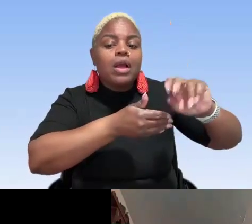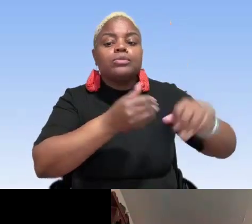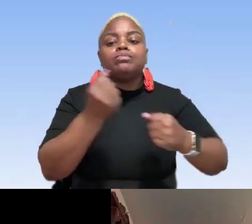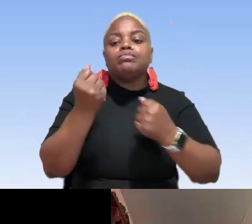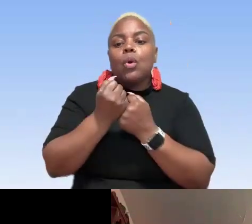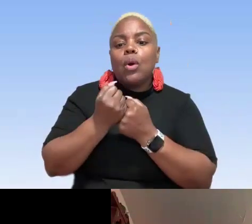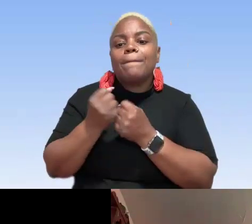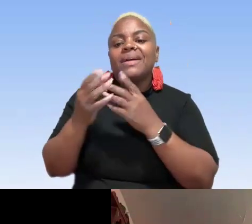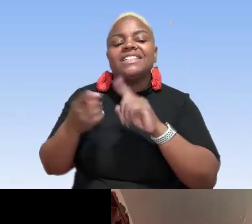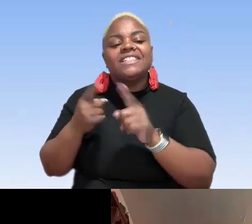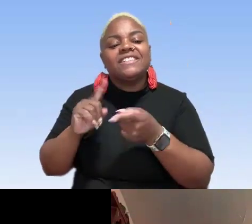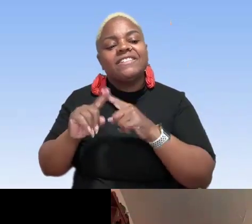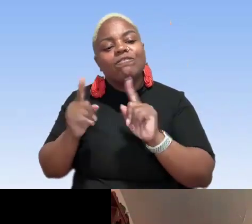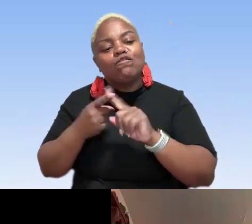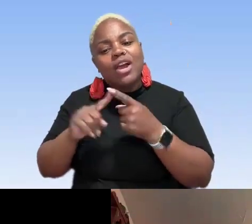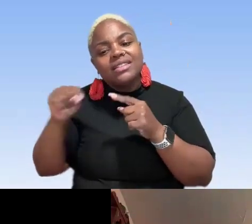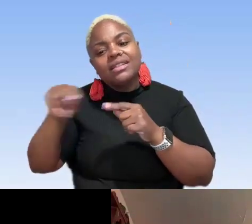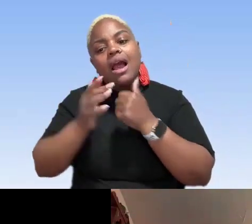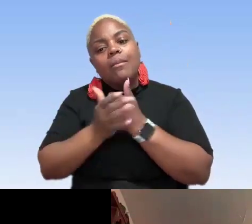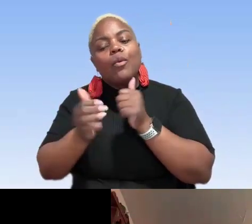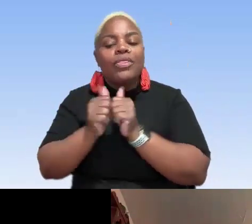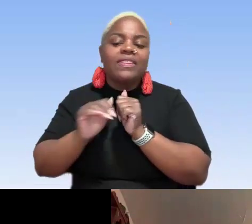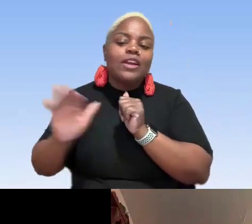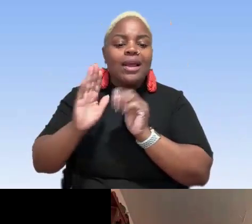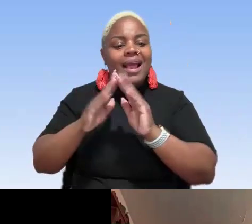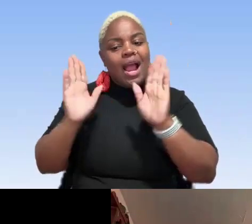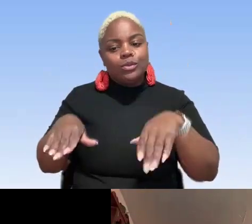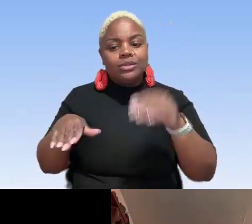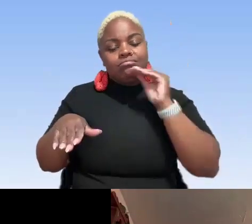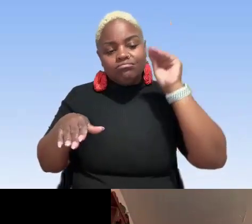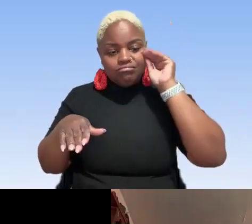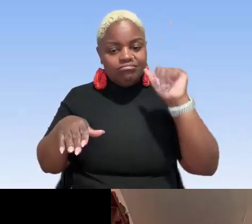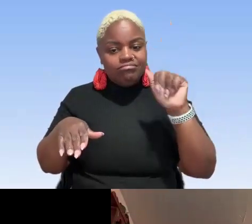in setting up their own in-home care teams, too. And yeah, like, just have, have,